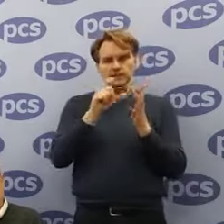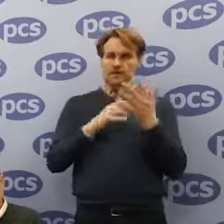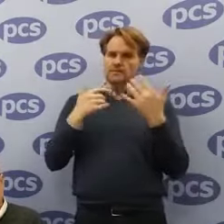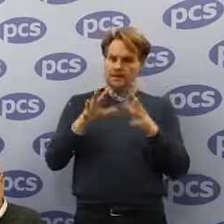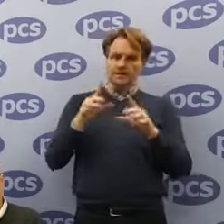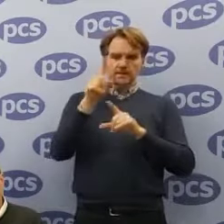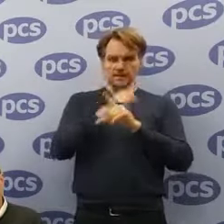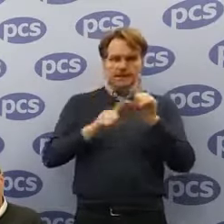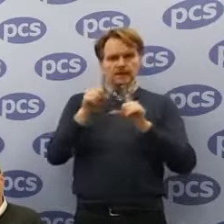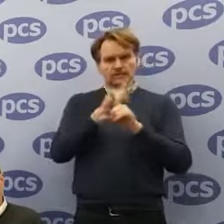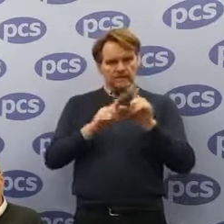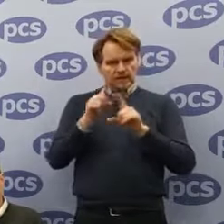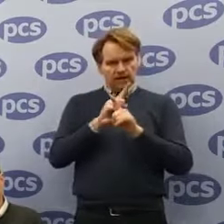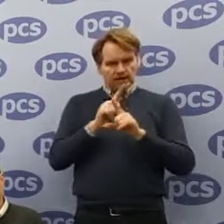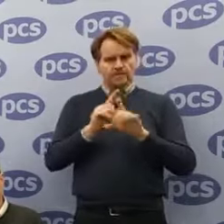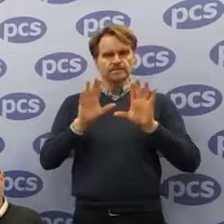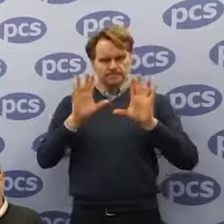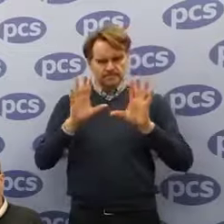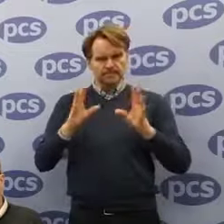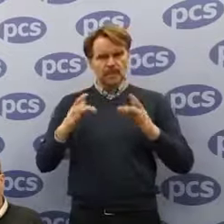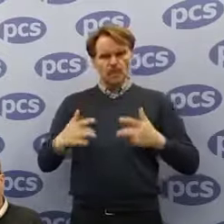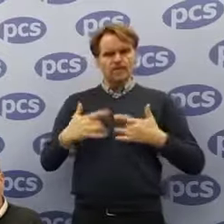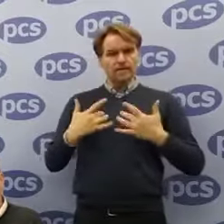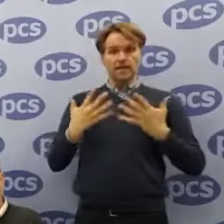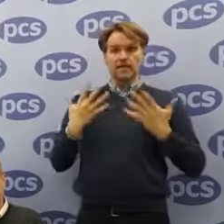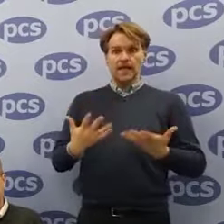want to get across is that we think we've got a unique opportunity to make